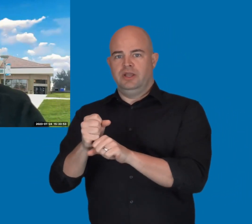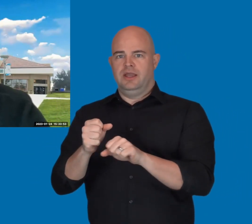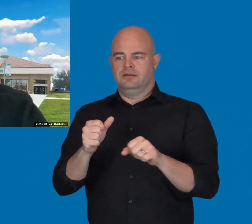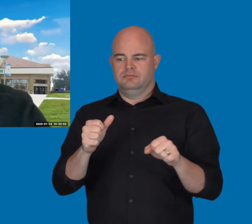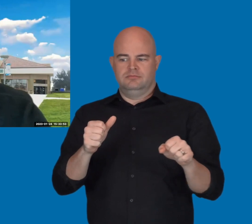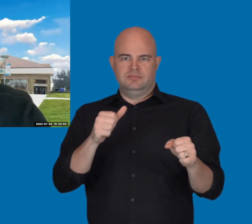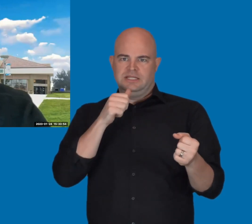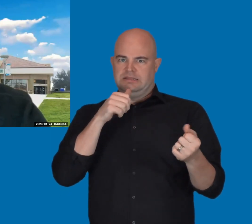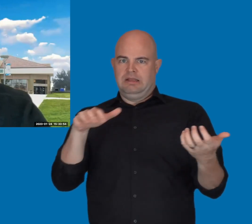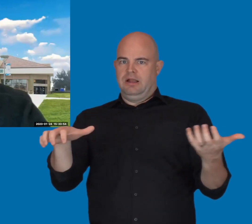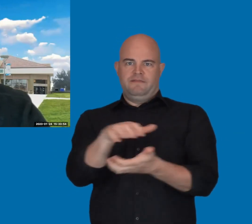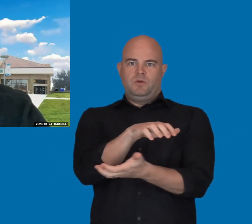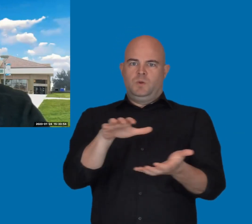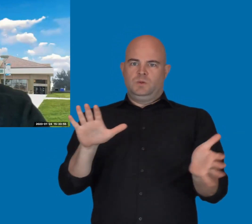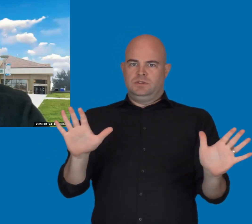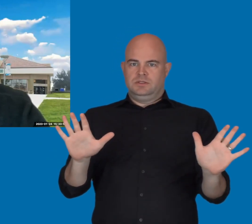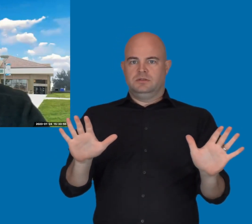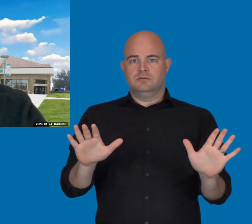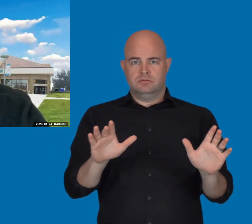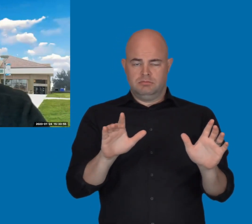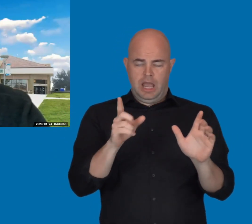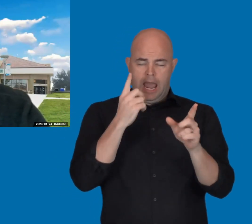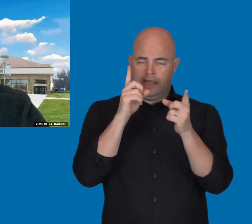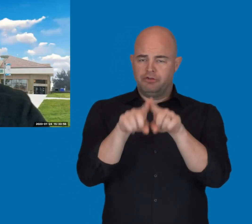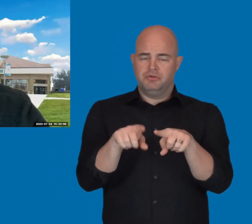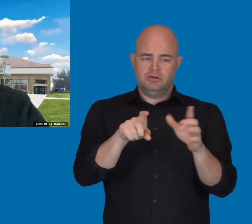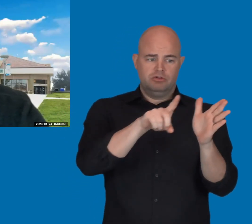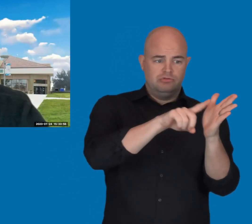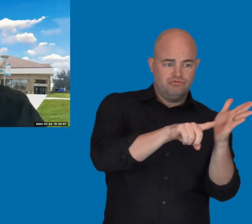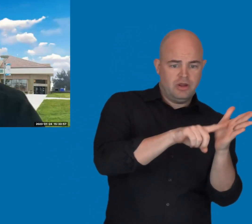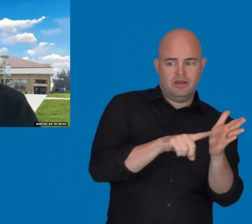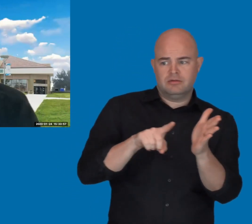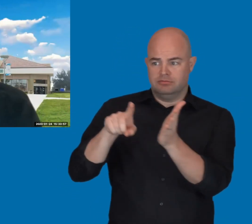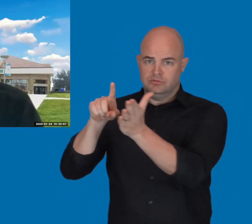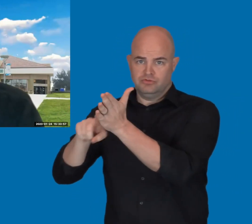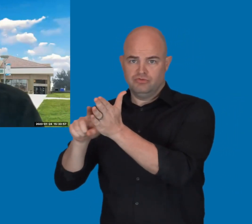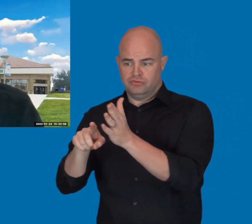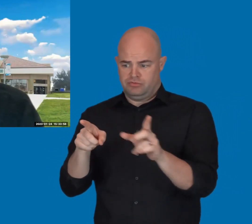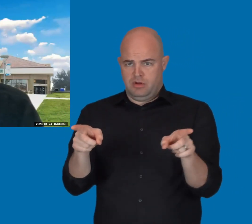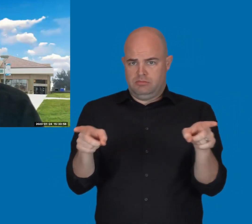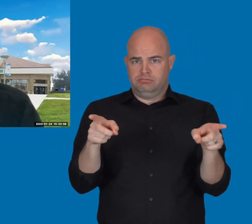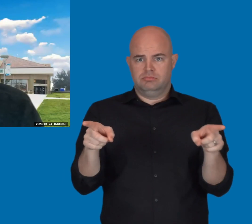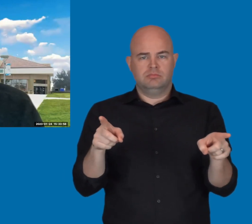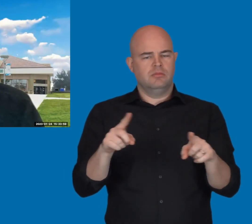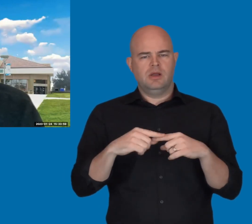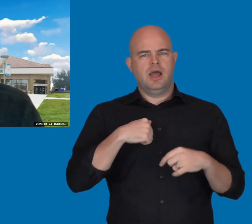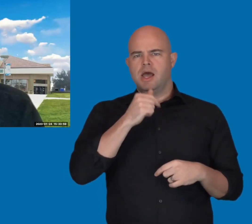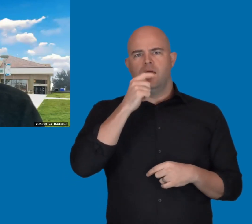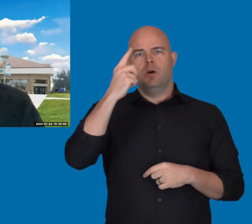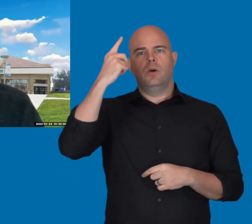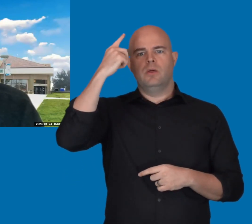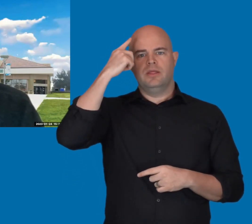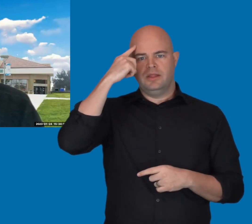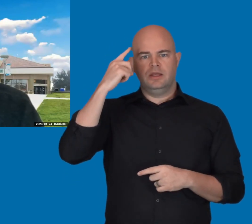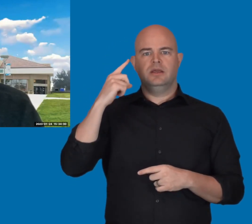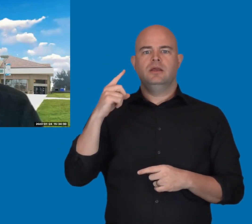that that course can be offered accessibly. The implementation of that course is another matter